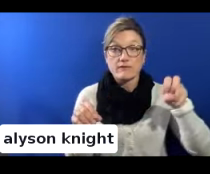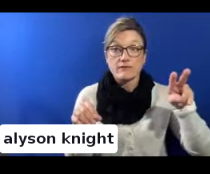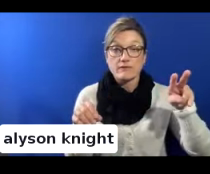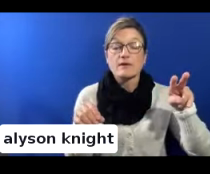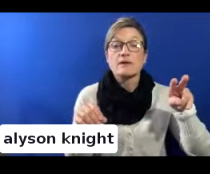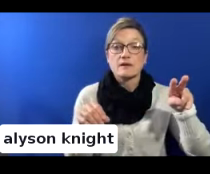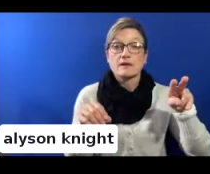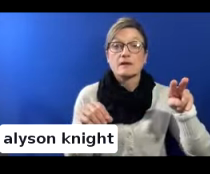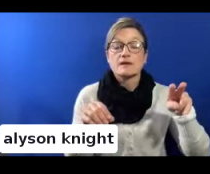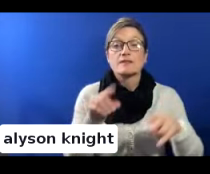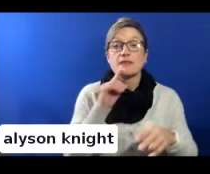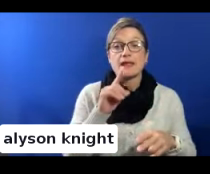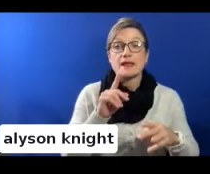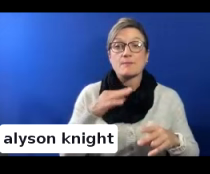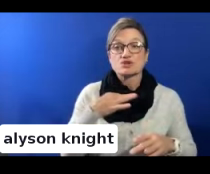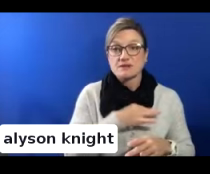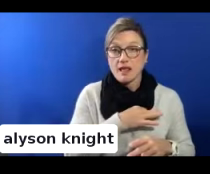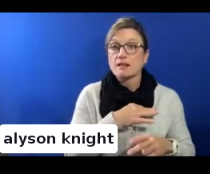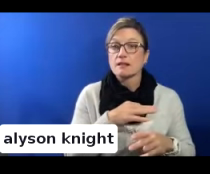personnel budget to $11,000.